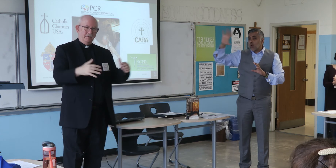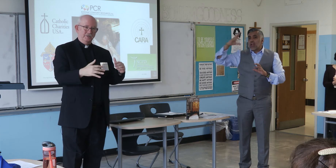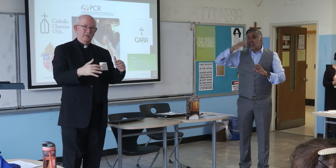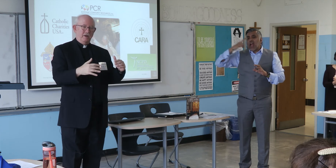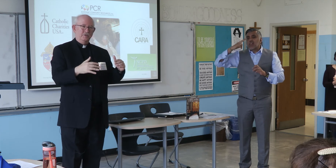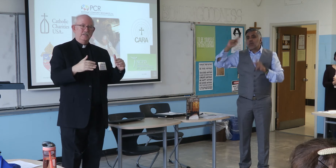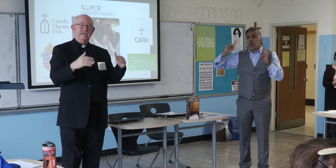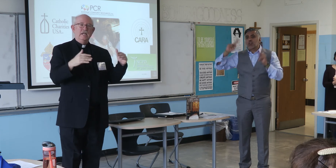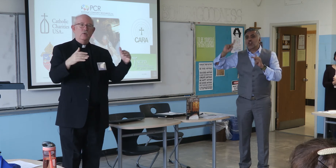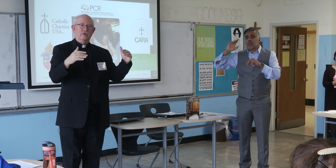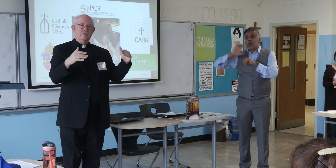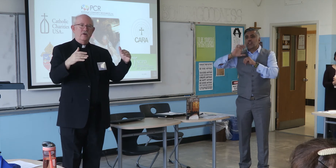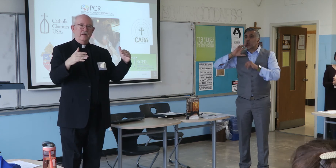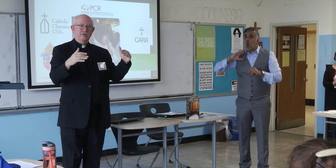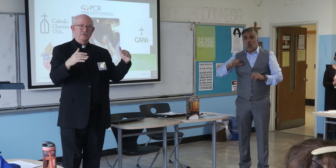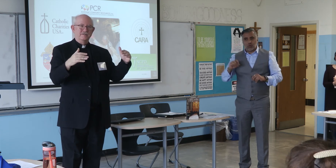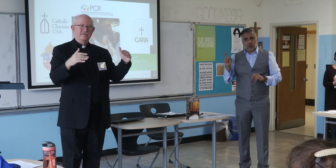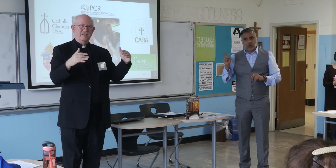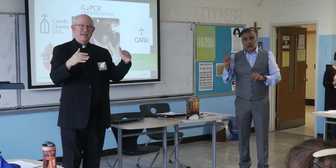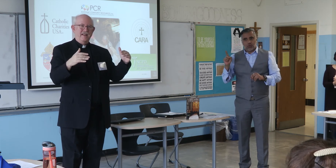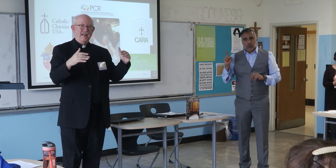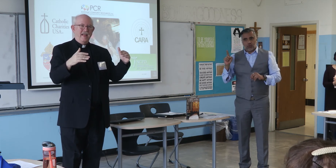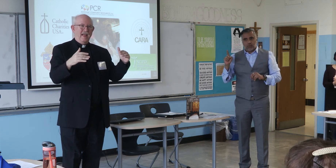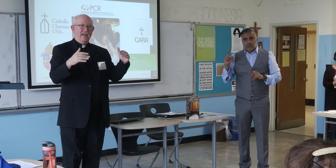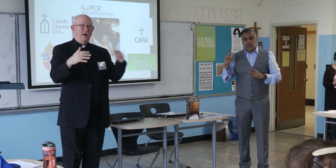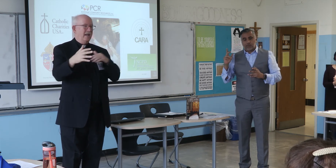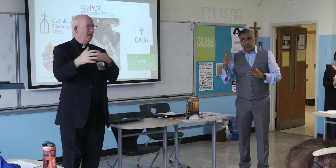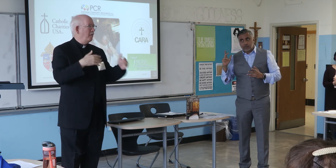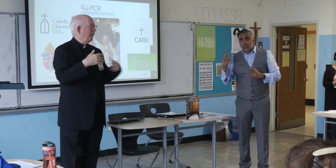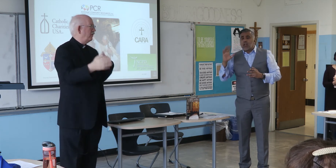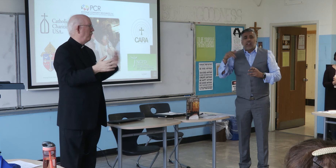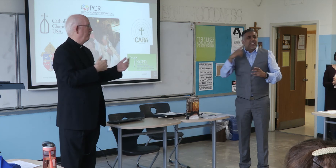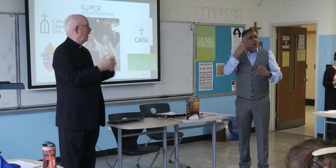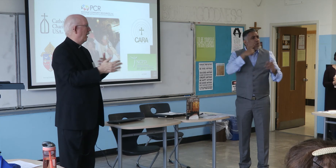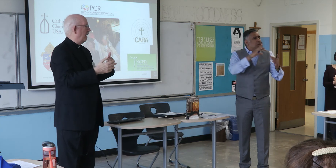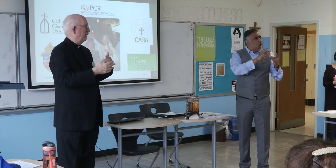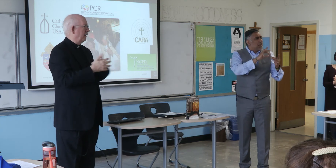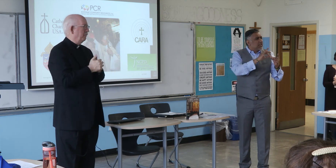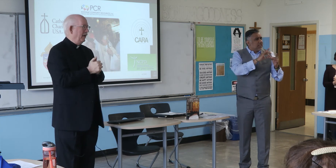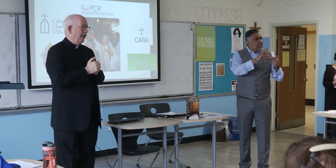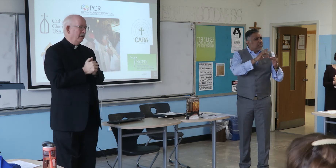parishes, just getting older, on average. You know, I had a comment from a meeting a